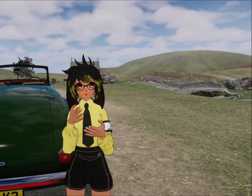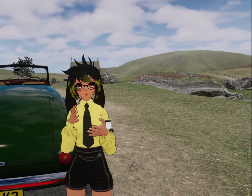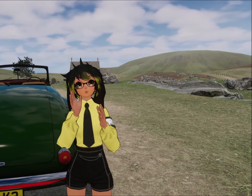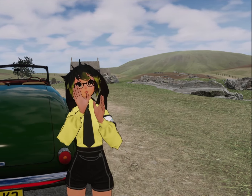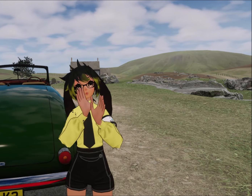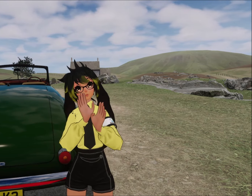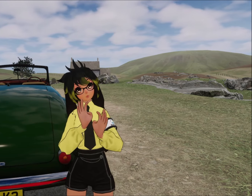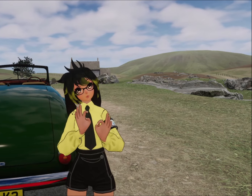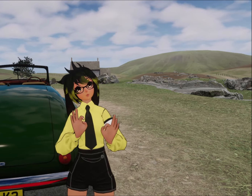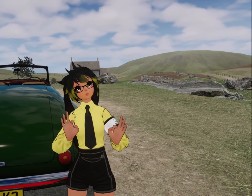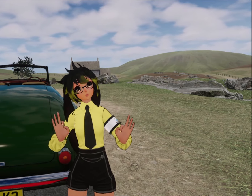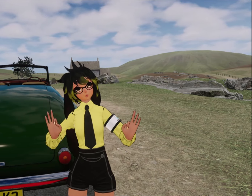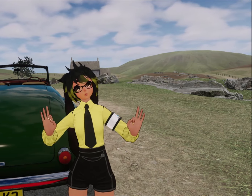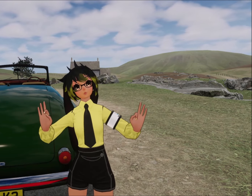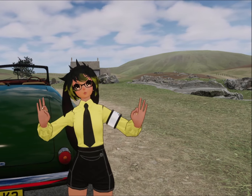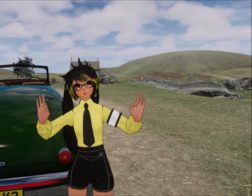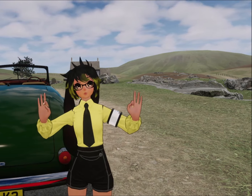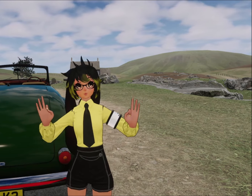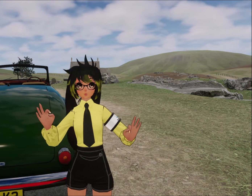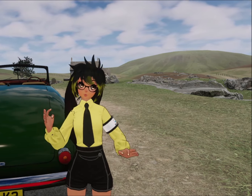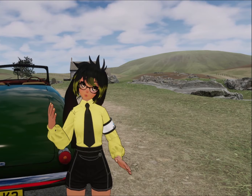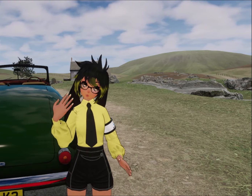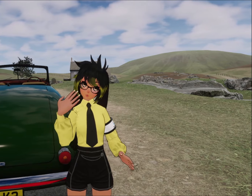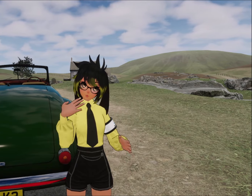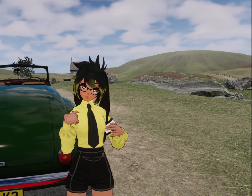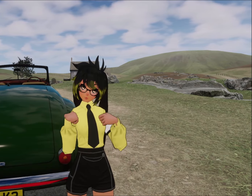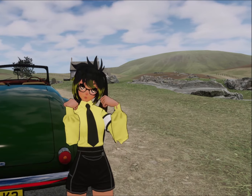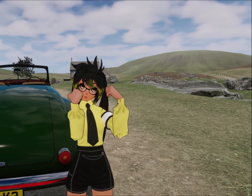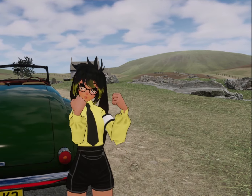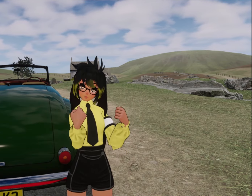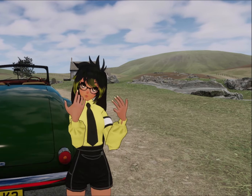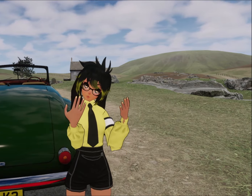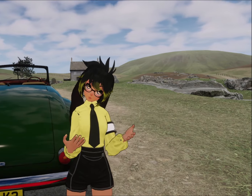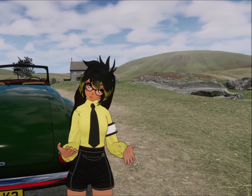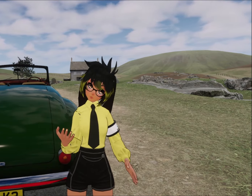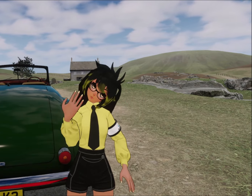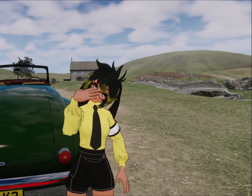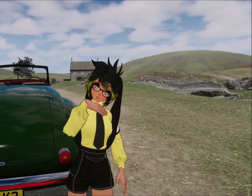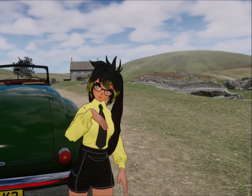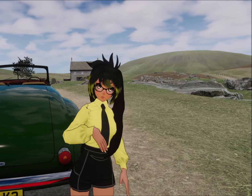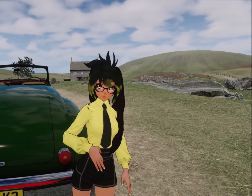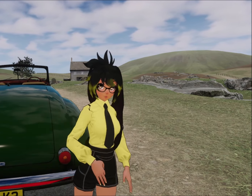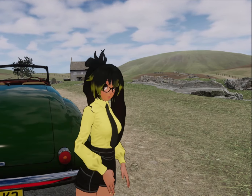It really is peaceful. Come on, I'll drive now. Come in!